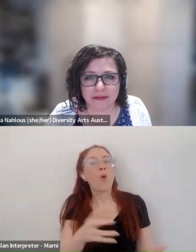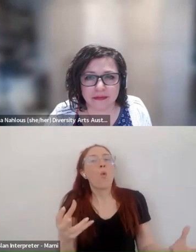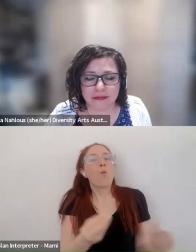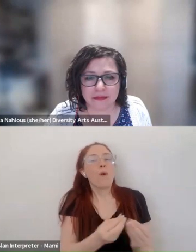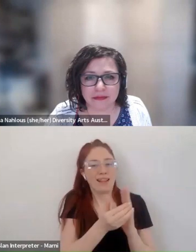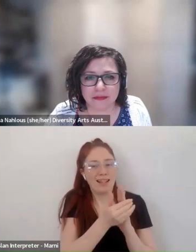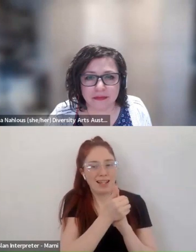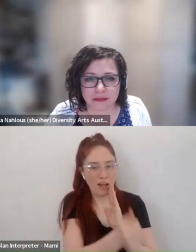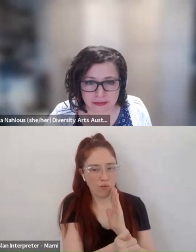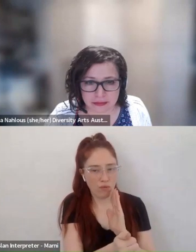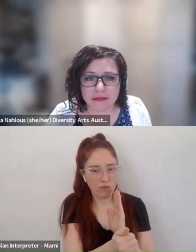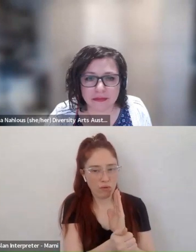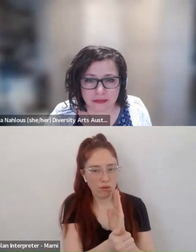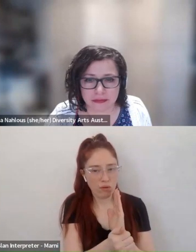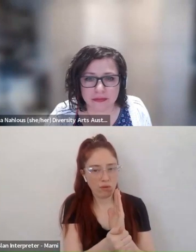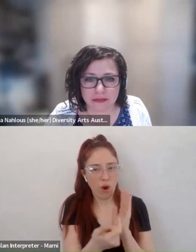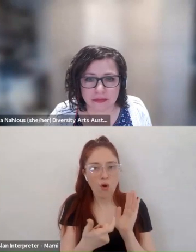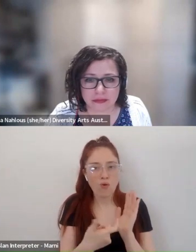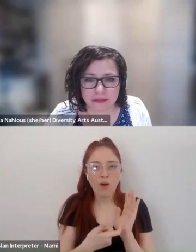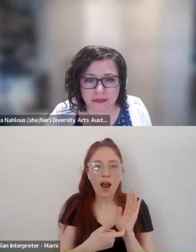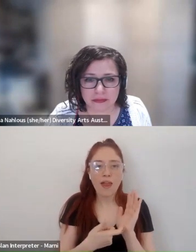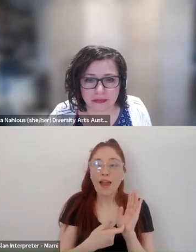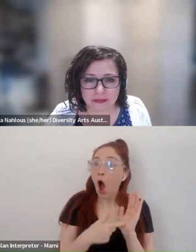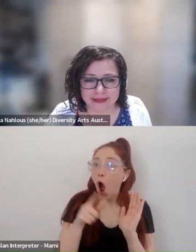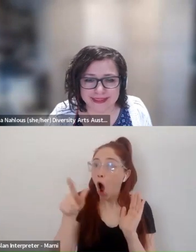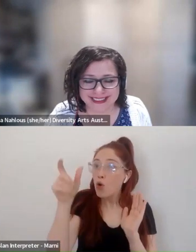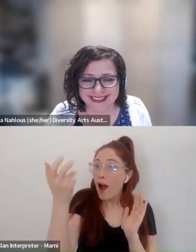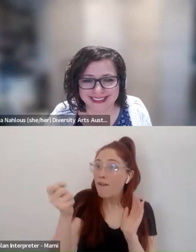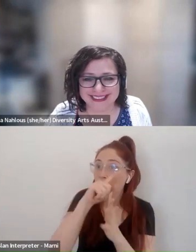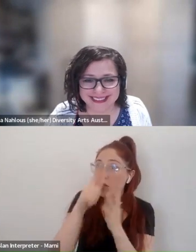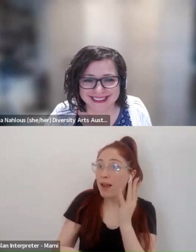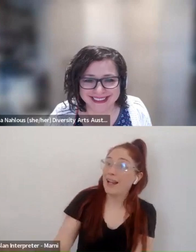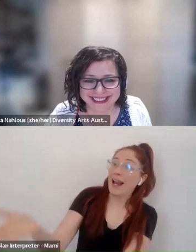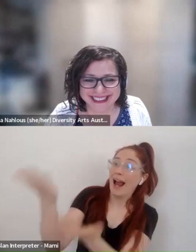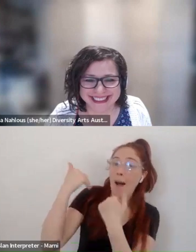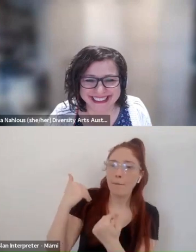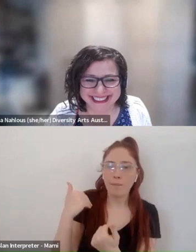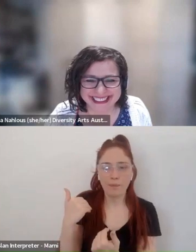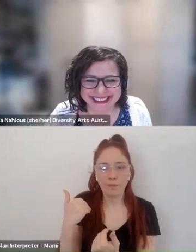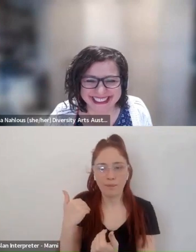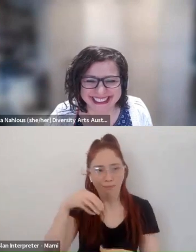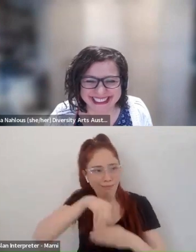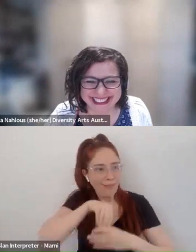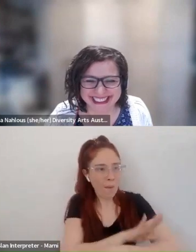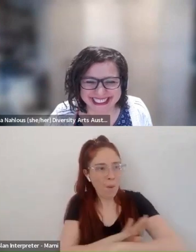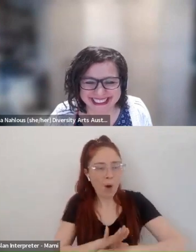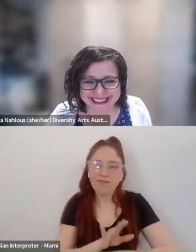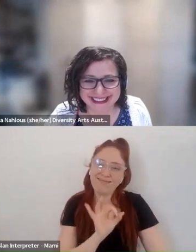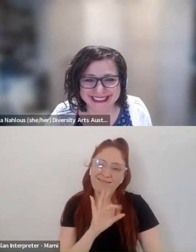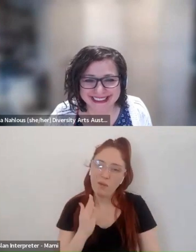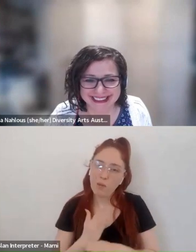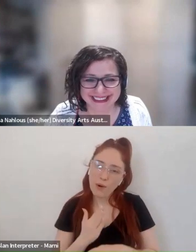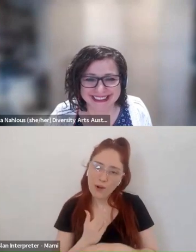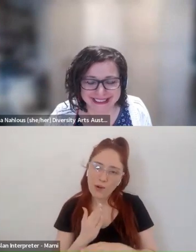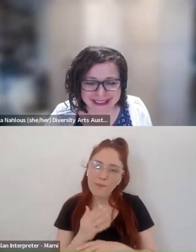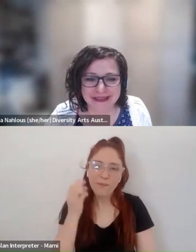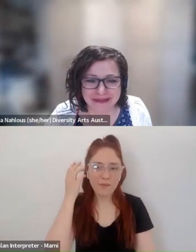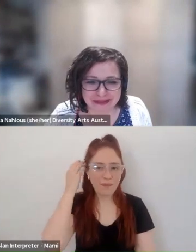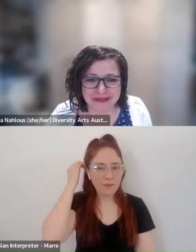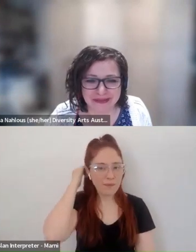just them right And then disabled person, like you'll do come on in. But actually acknowledging the skills that